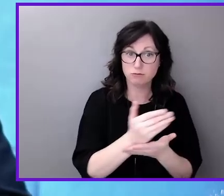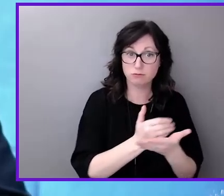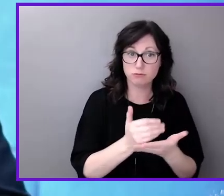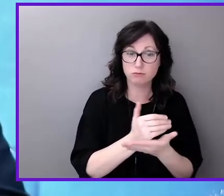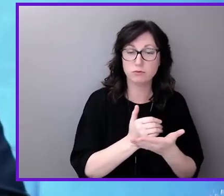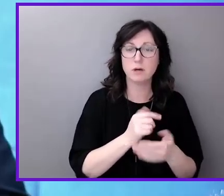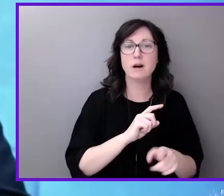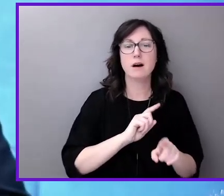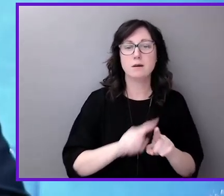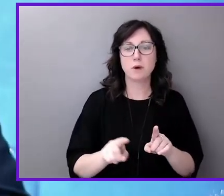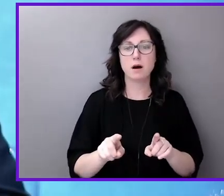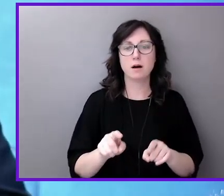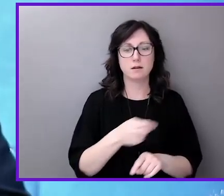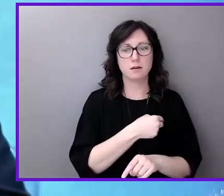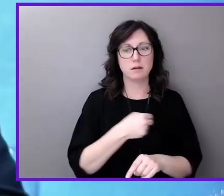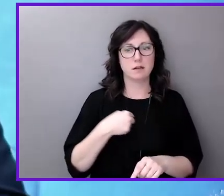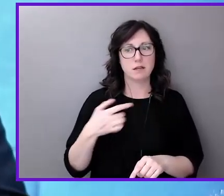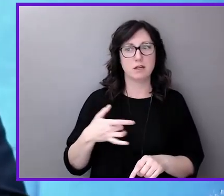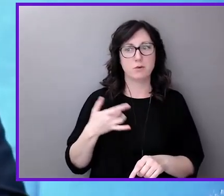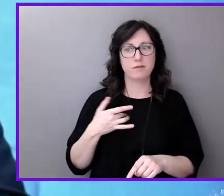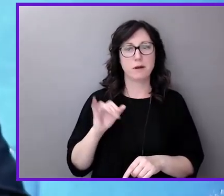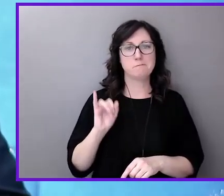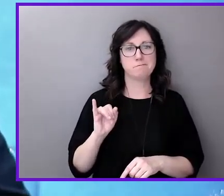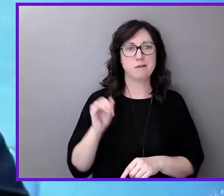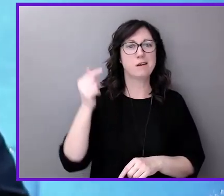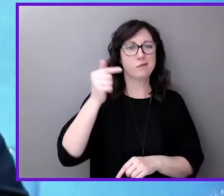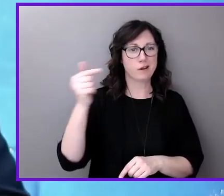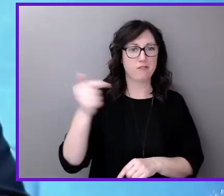we think that we need to convince the government that social security or